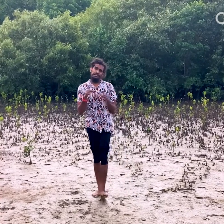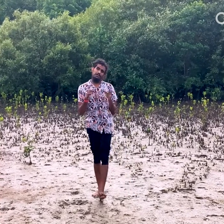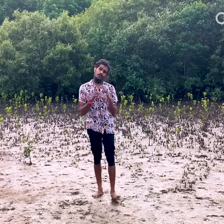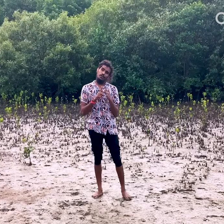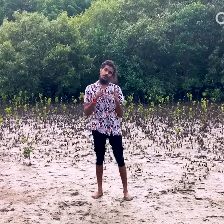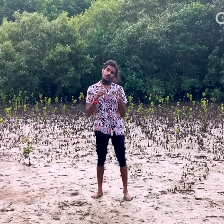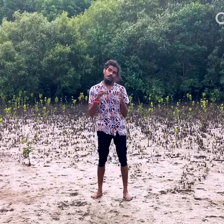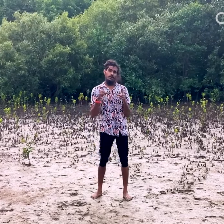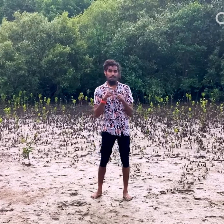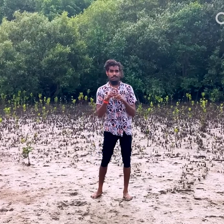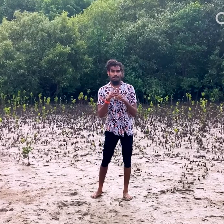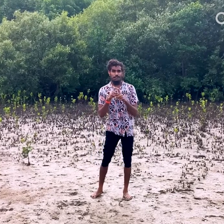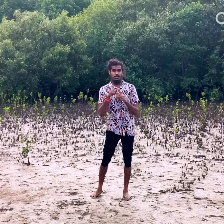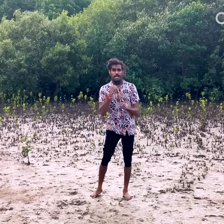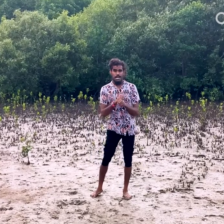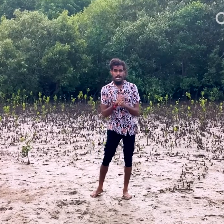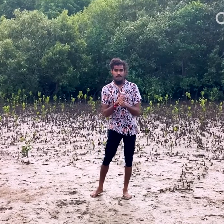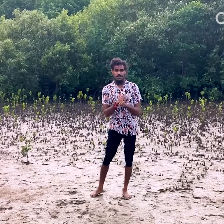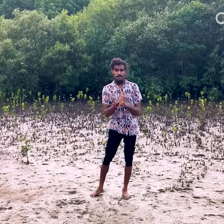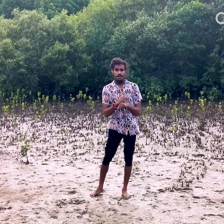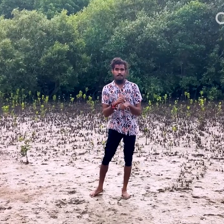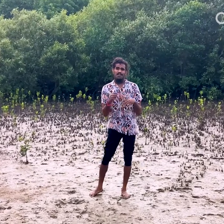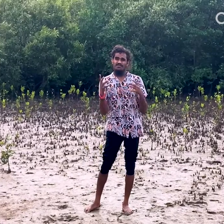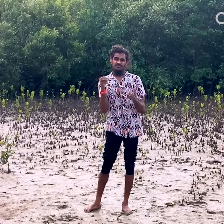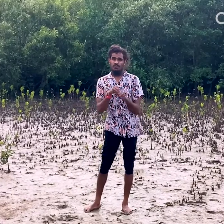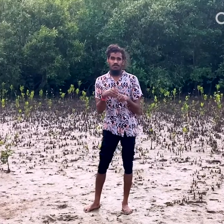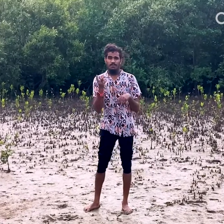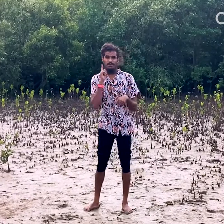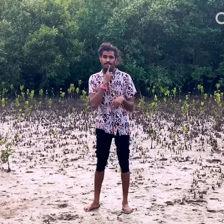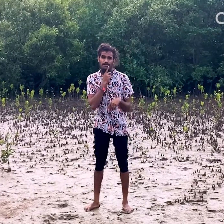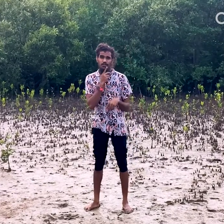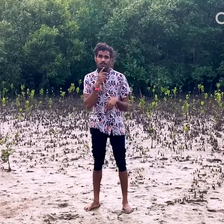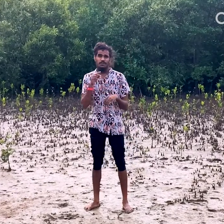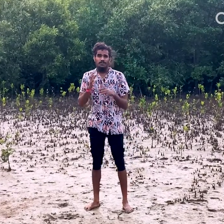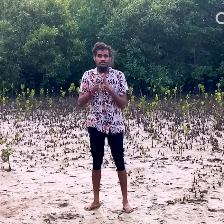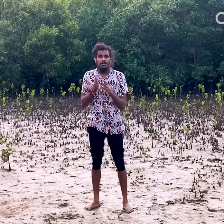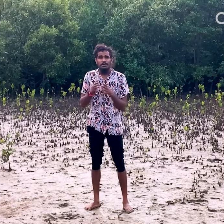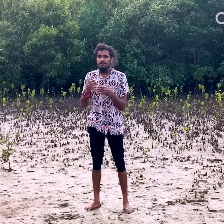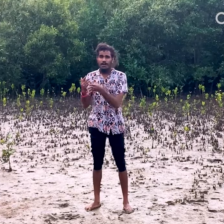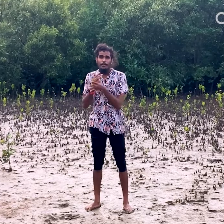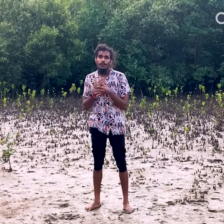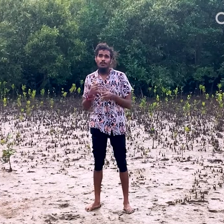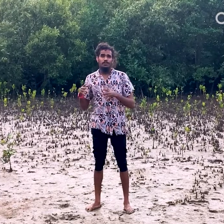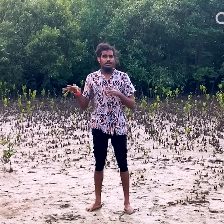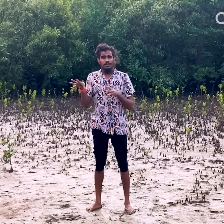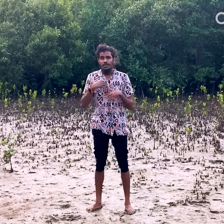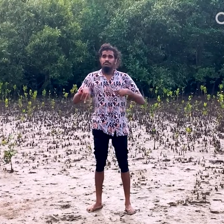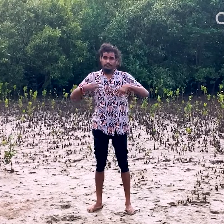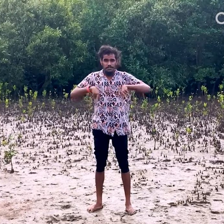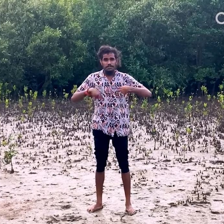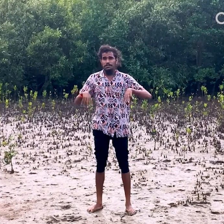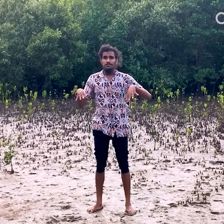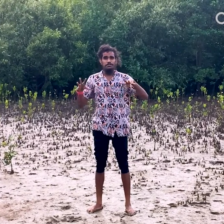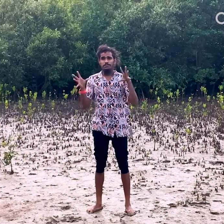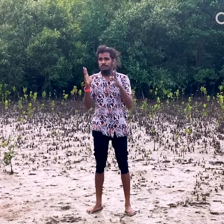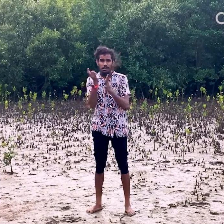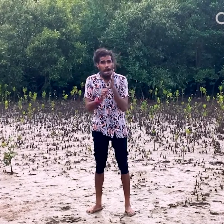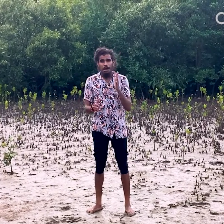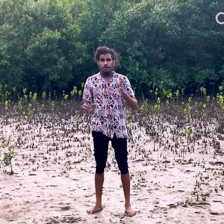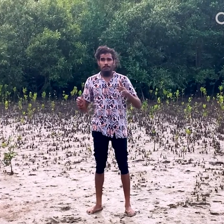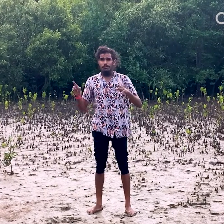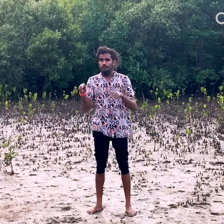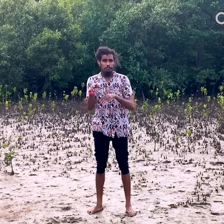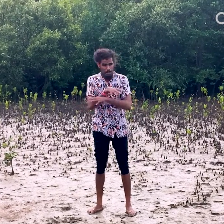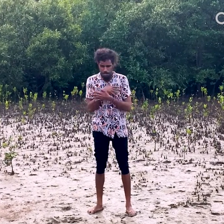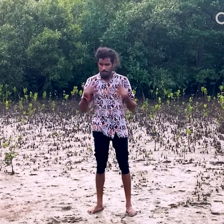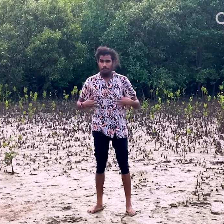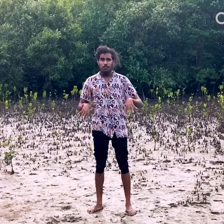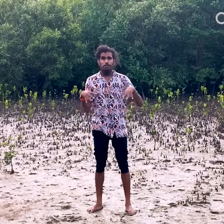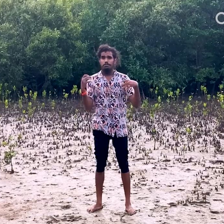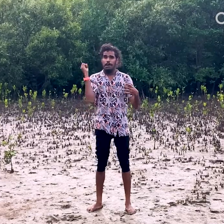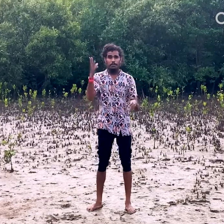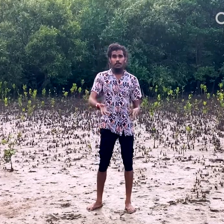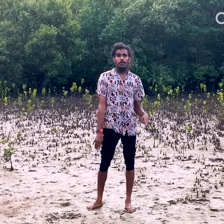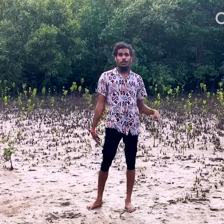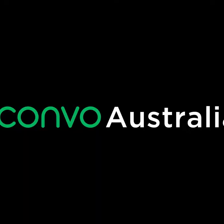and art such as body paint, along with hearing Indigenous people.